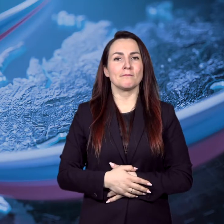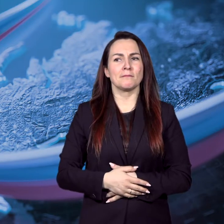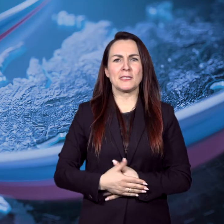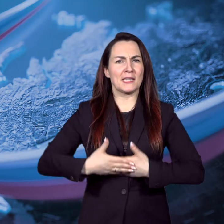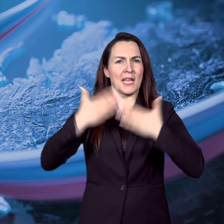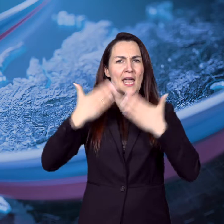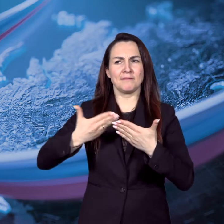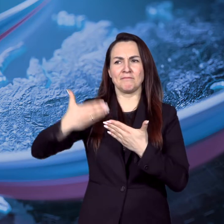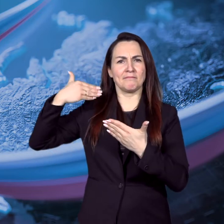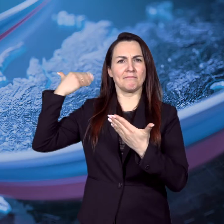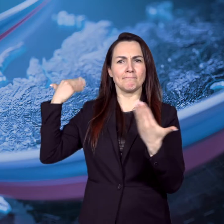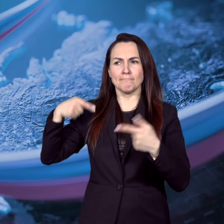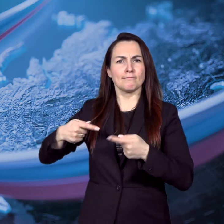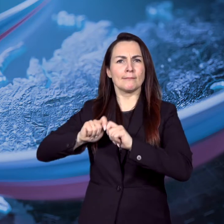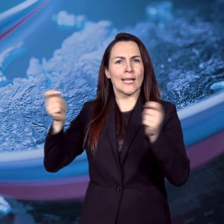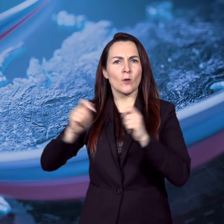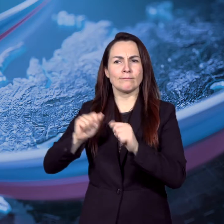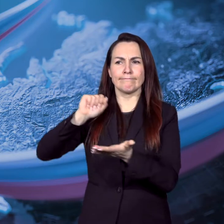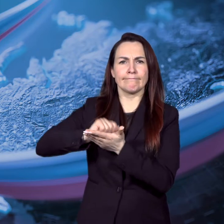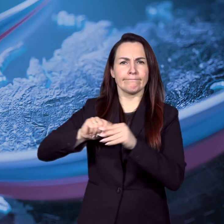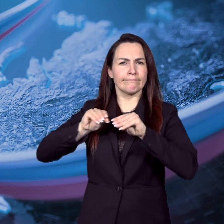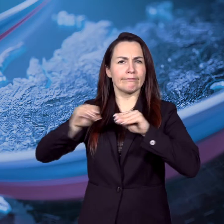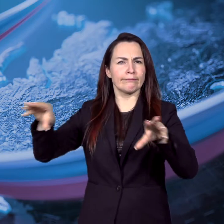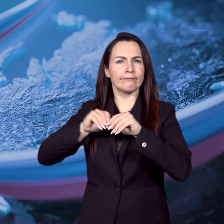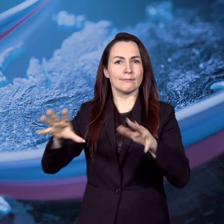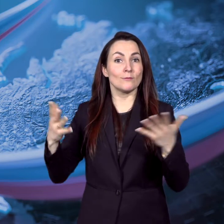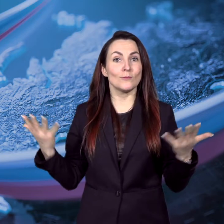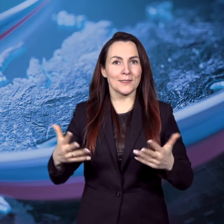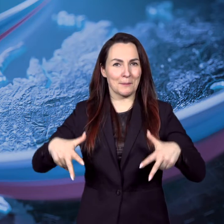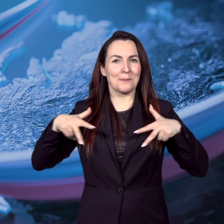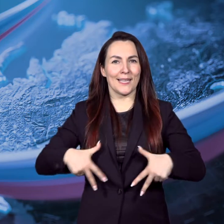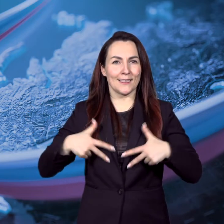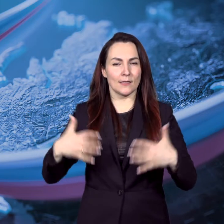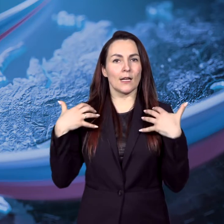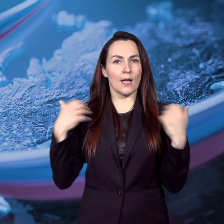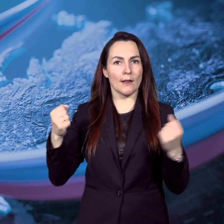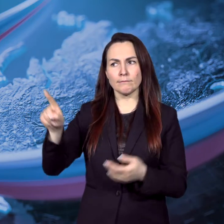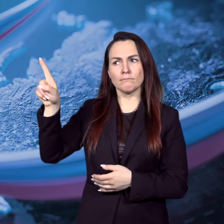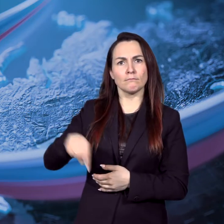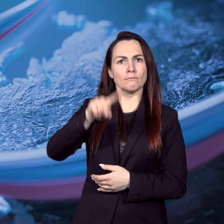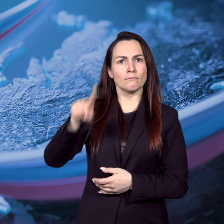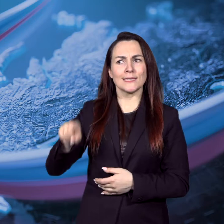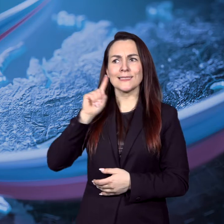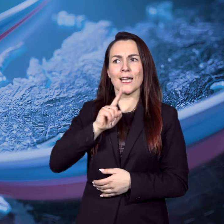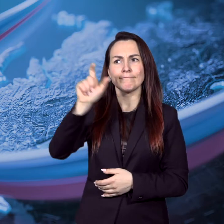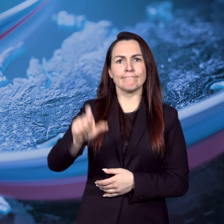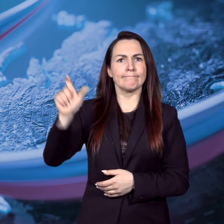A few days ago, the media reported that the Ministry of Health will ban deaf people in Russia from working as drivers.